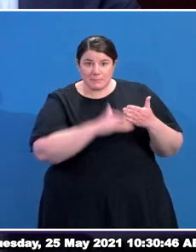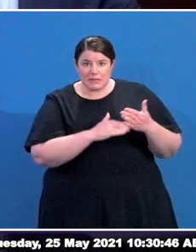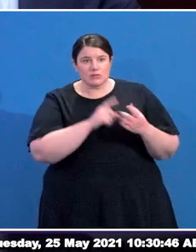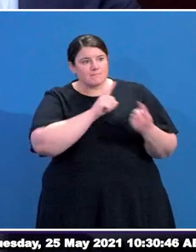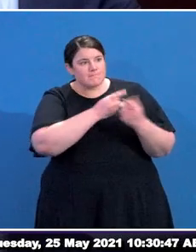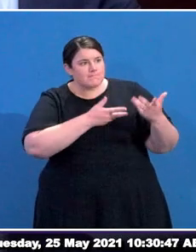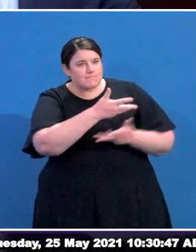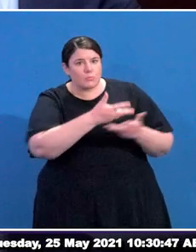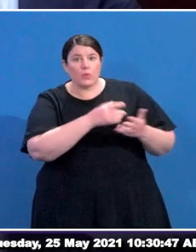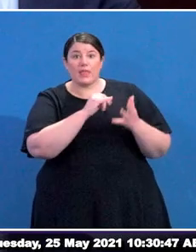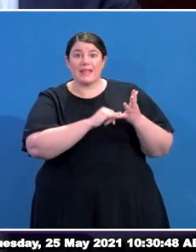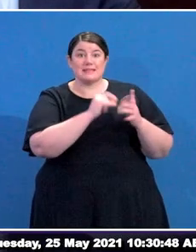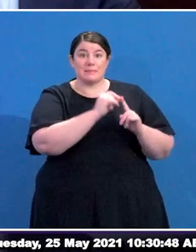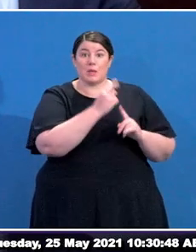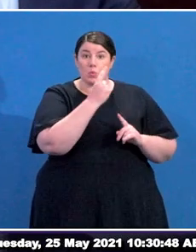(CROSSTALK) Yes.